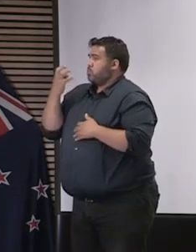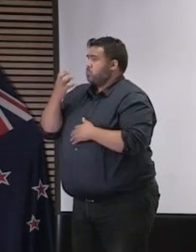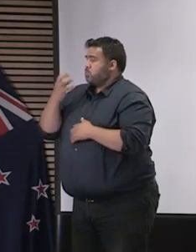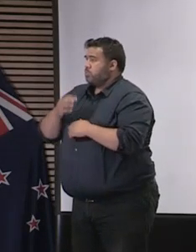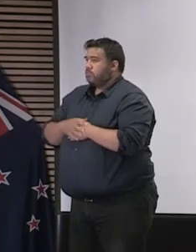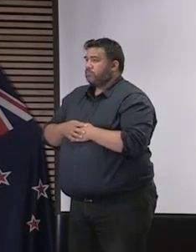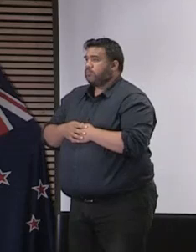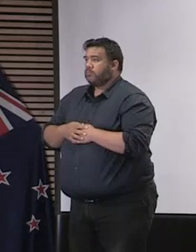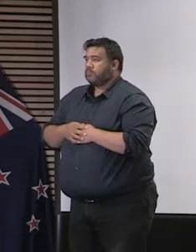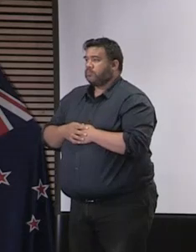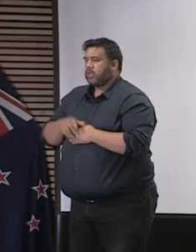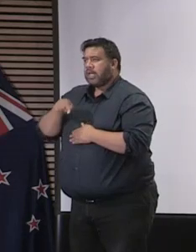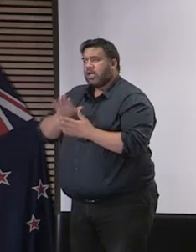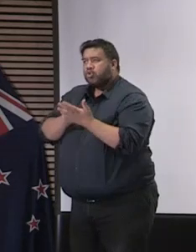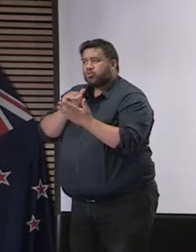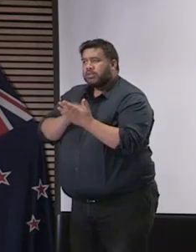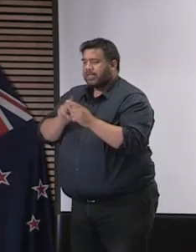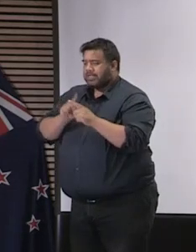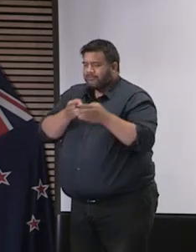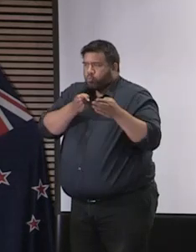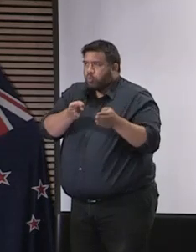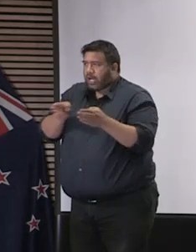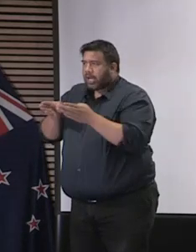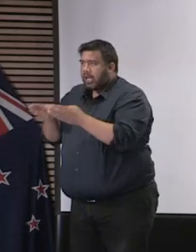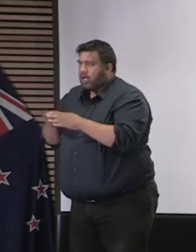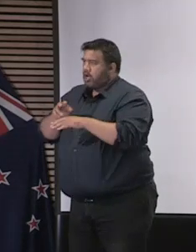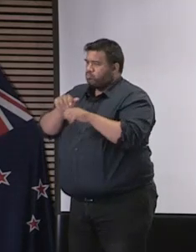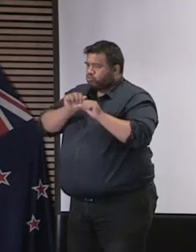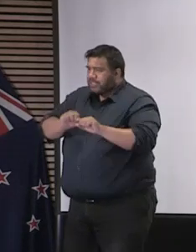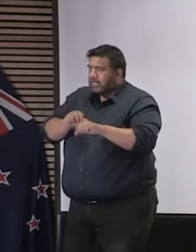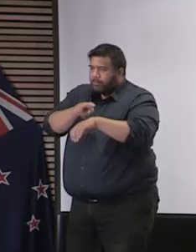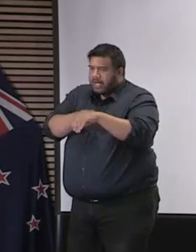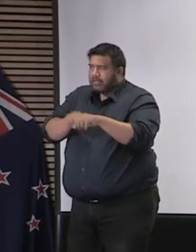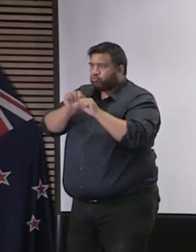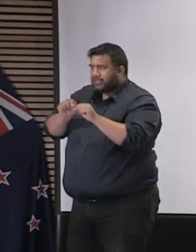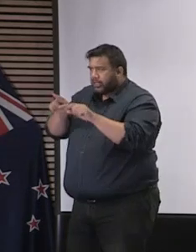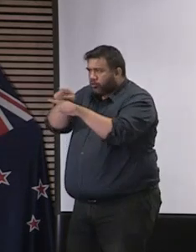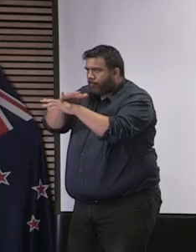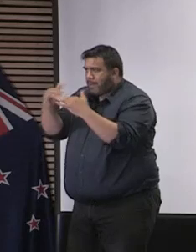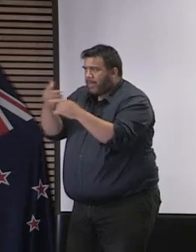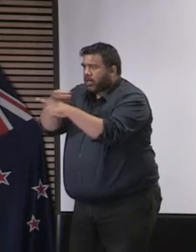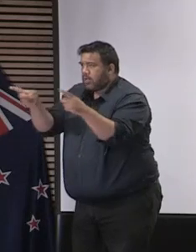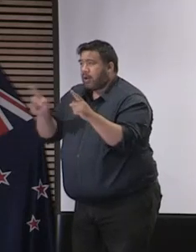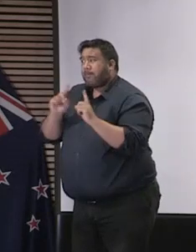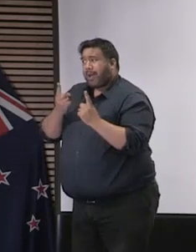should they be found guilty. While we have a range of measures in place to protect our people, given the